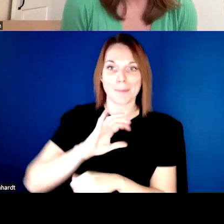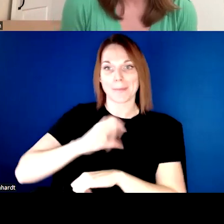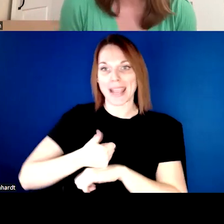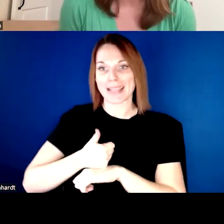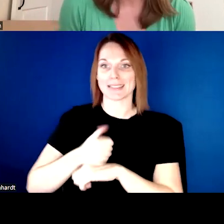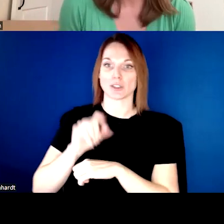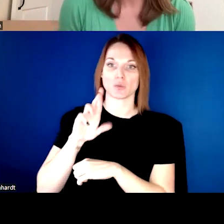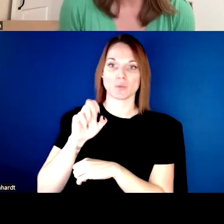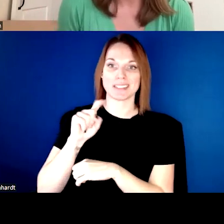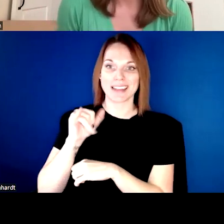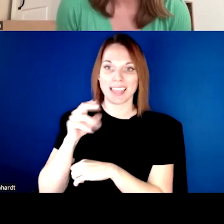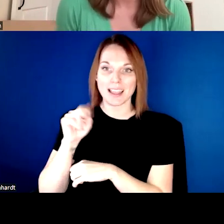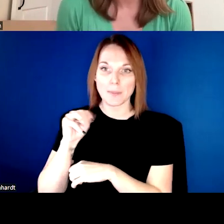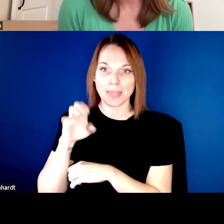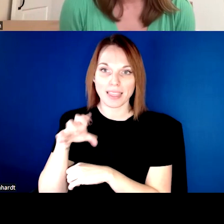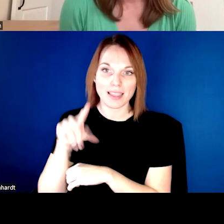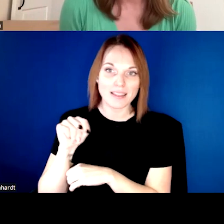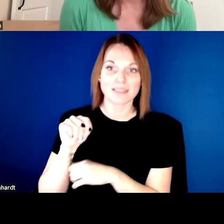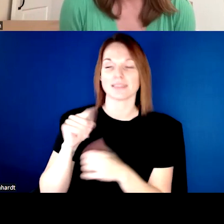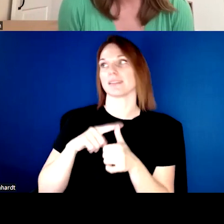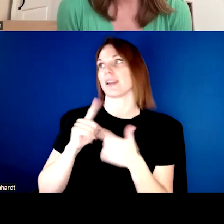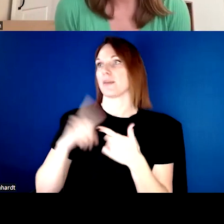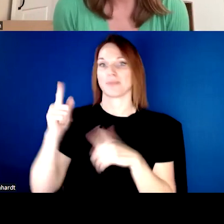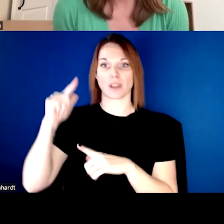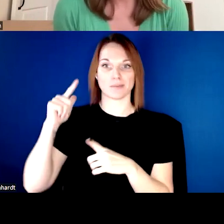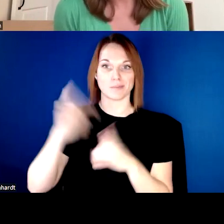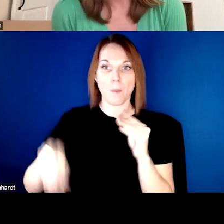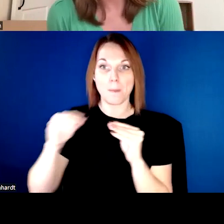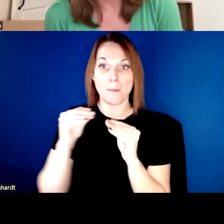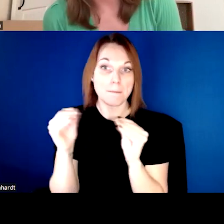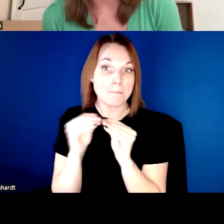lower interest rates in general. The possibility of forgiveness depending